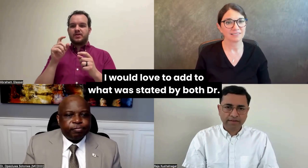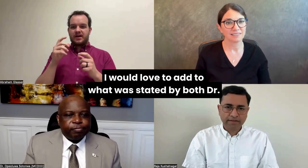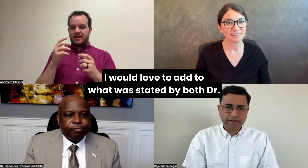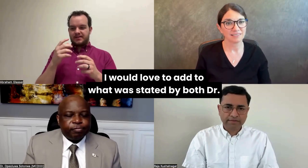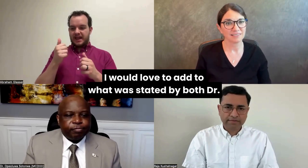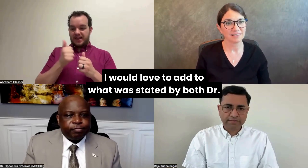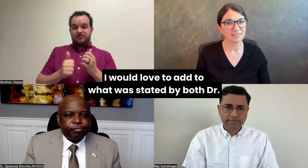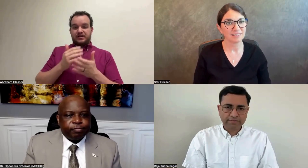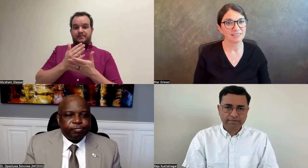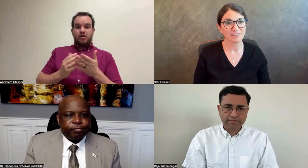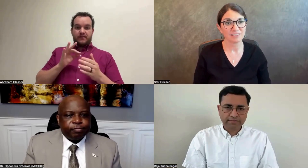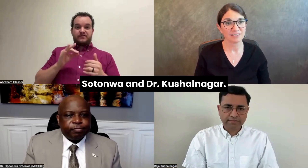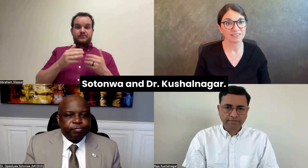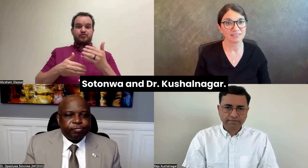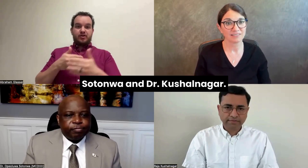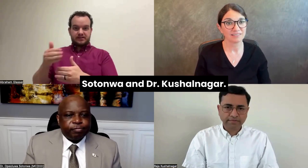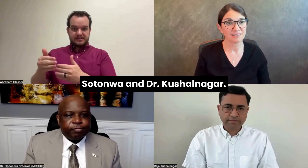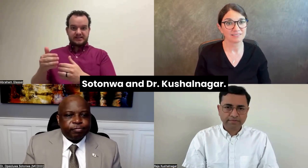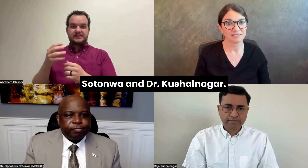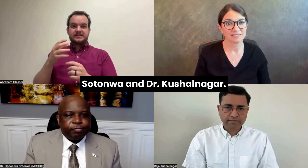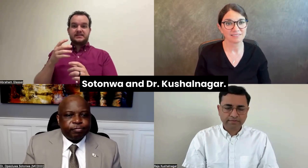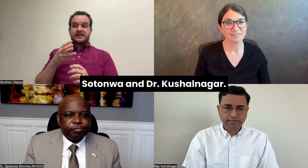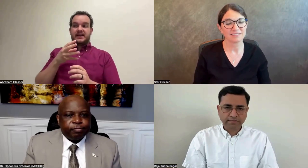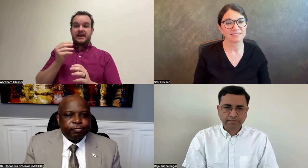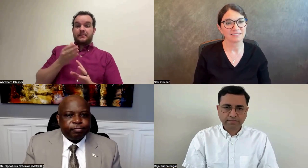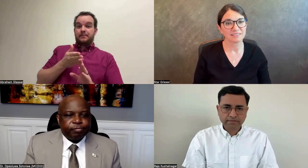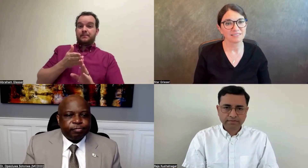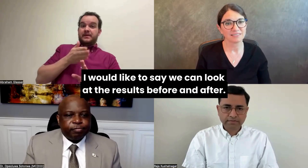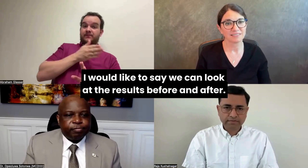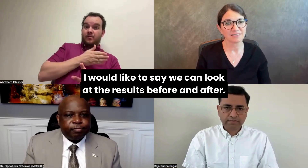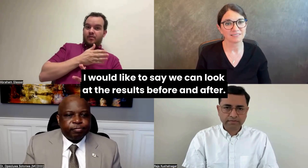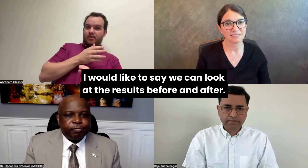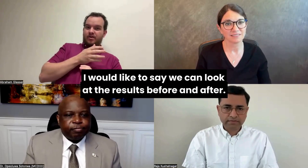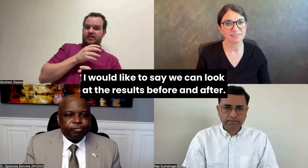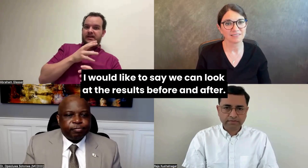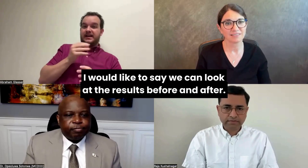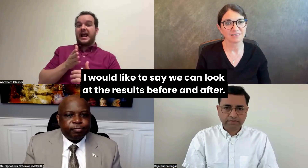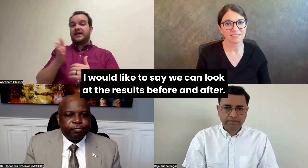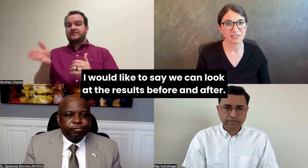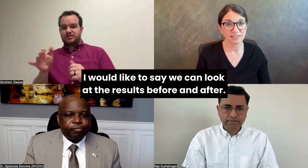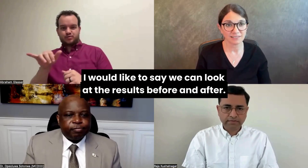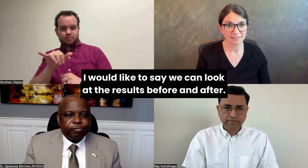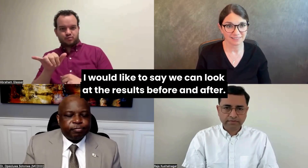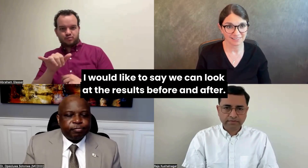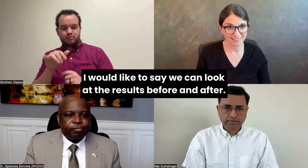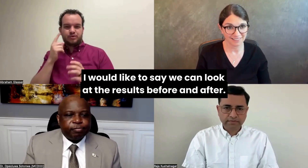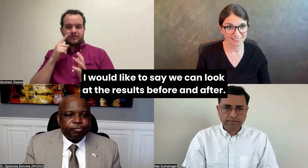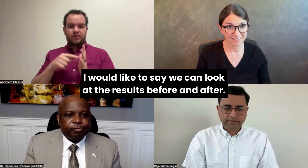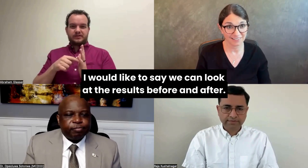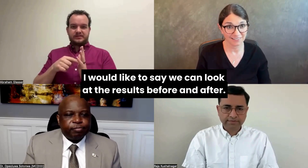Sotonwa and Dr. Kushalnagar. I would like to say we can look at the results before and after.